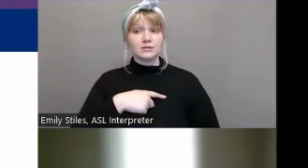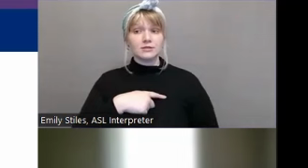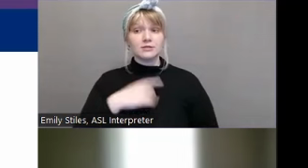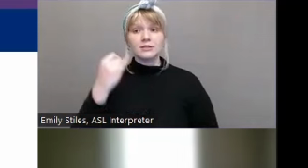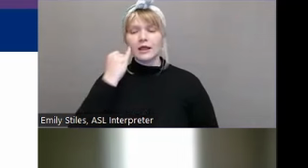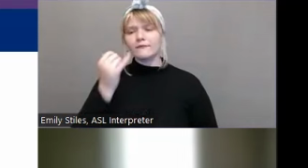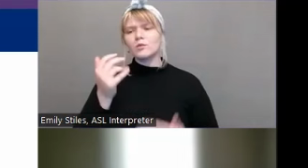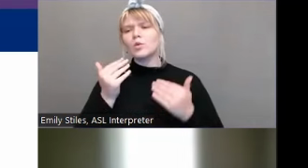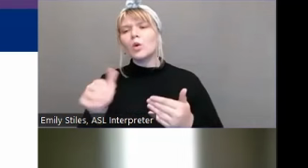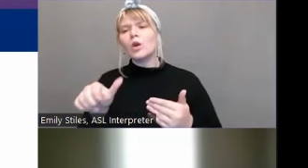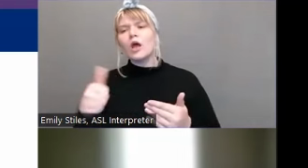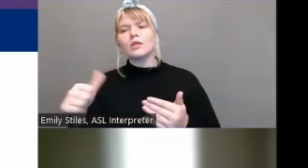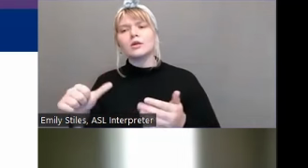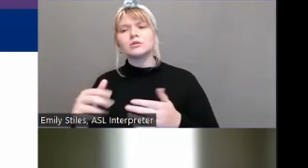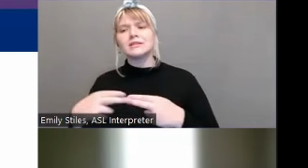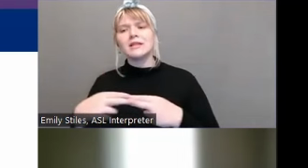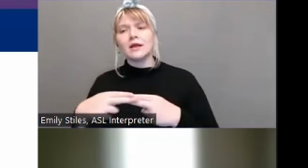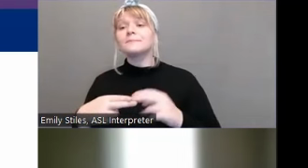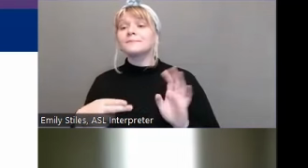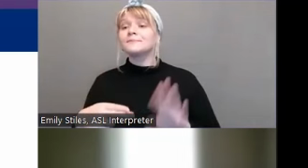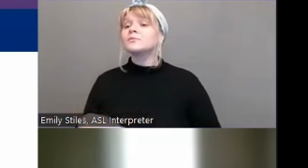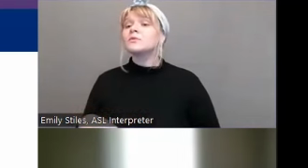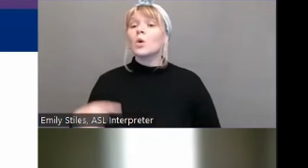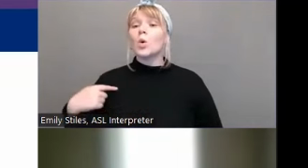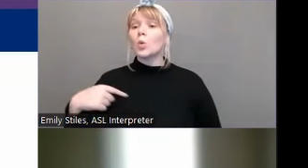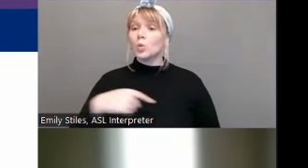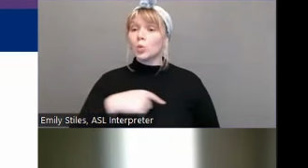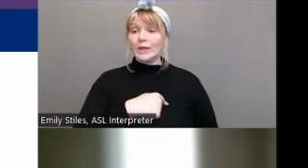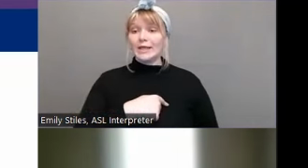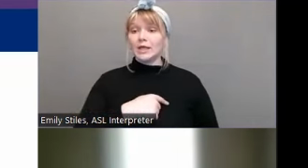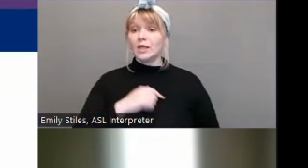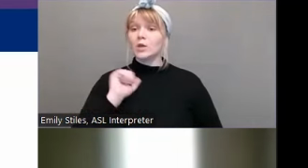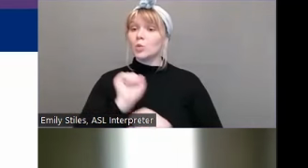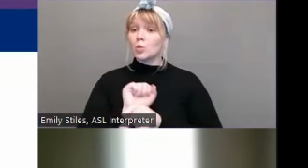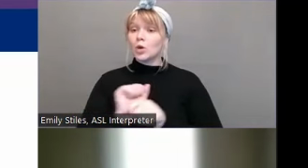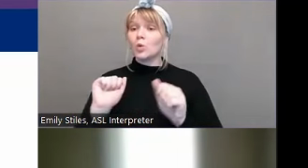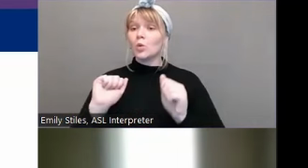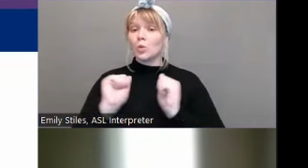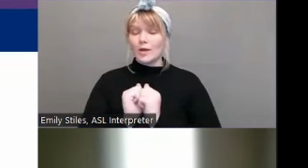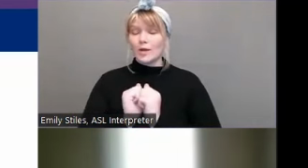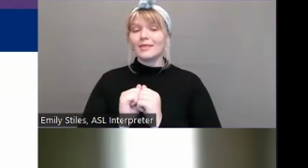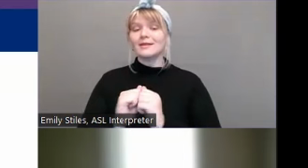As I mentioned, we work with the Department of Health for Money Follows the Person.